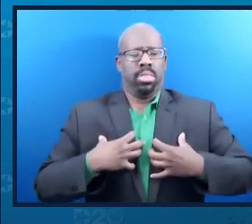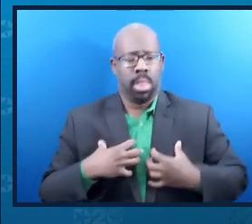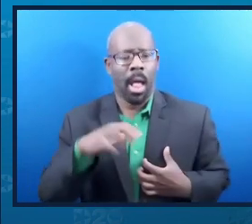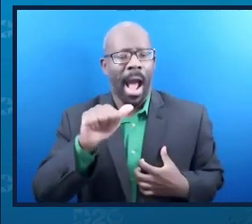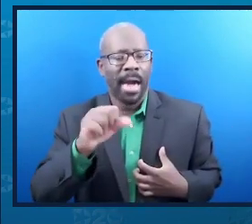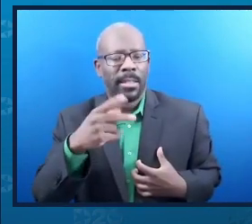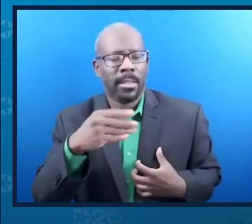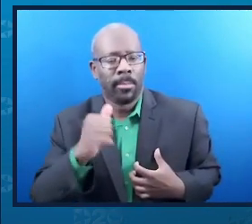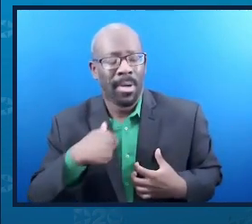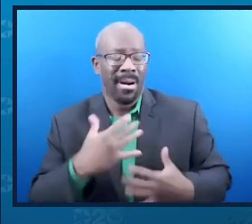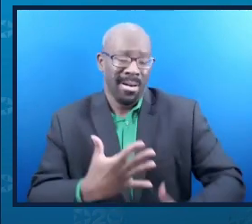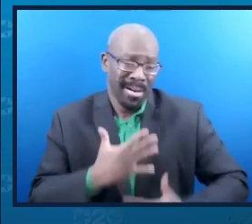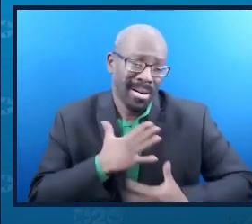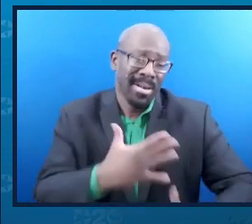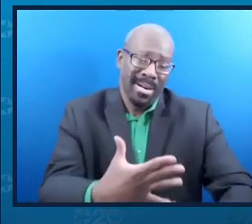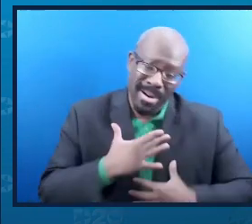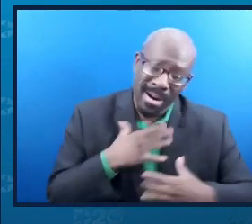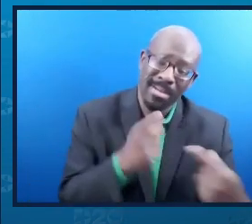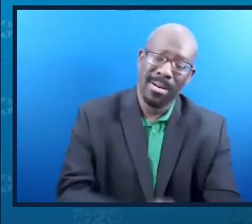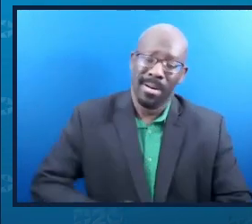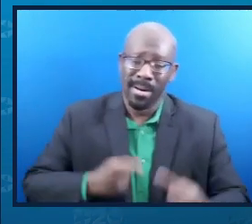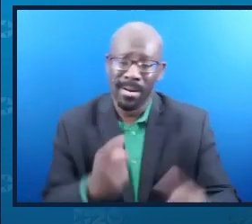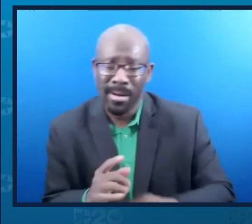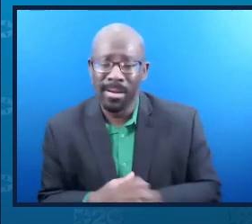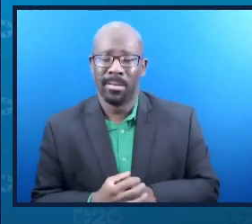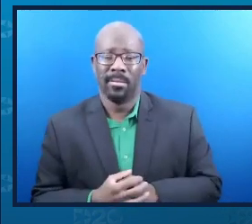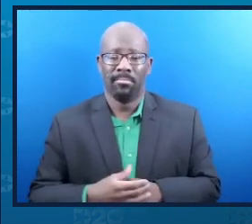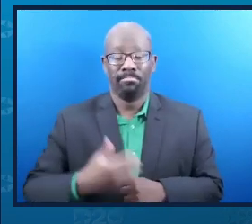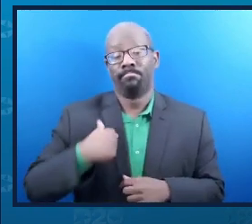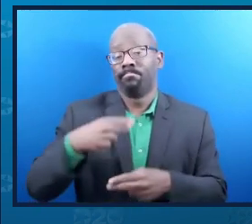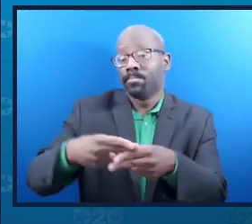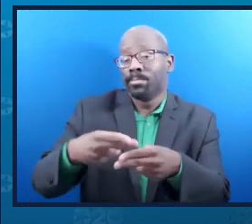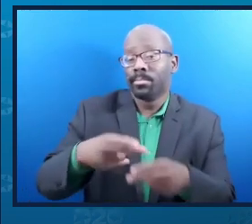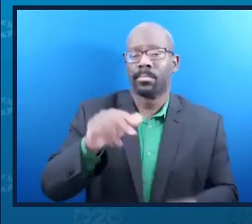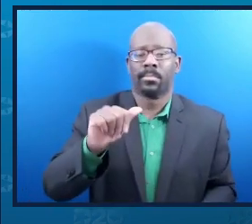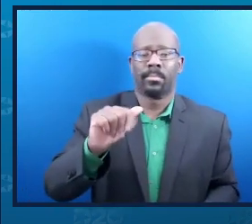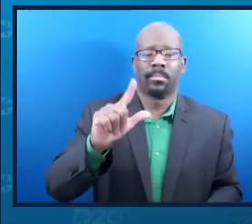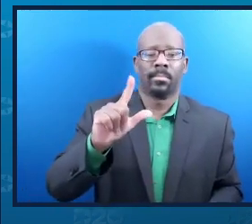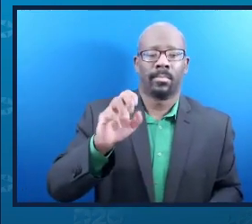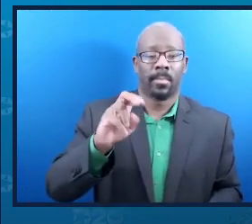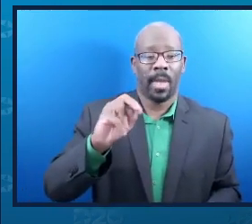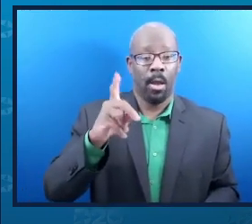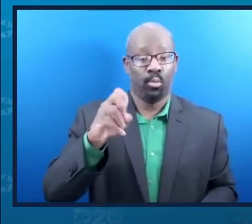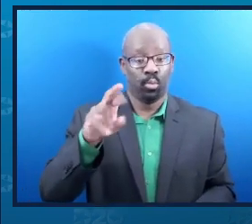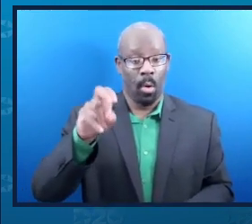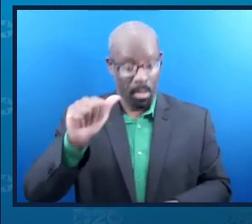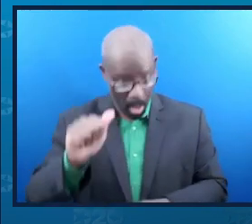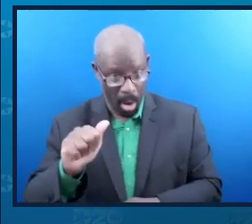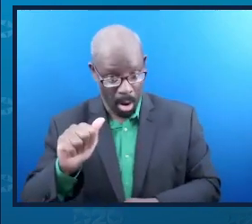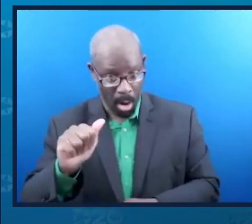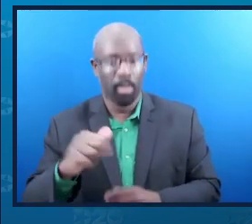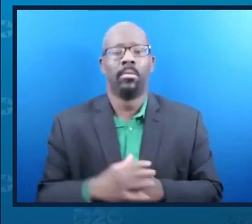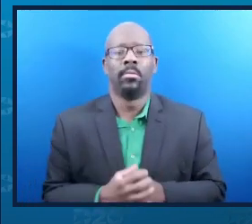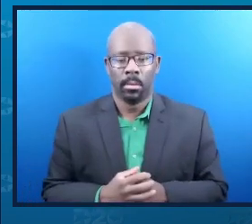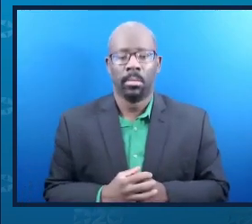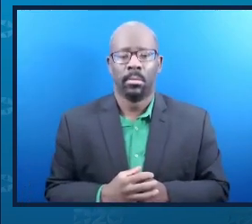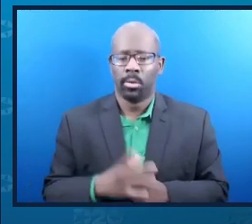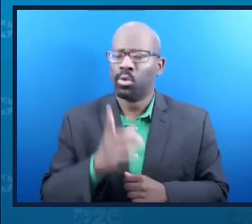I COULD HARDLY BREATH. I HAVE BEEN ORGANIZING YOUNG PEOPLE AROUND CLIMATE CHANGE SINCE 2018.